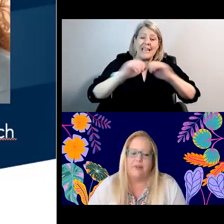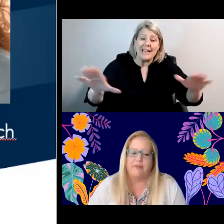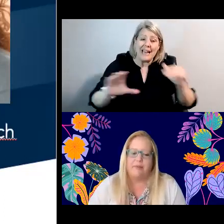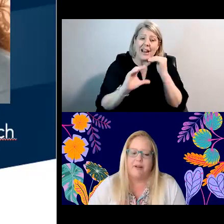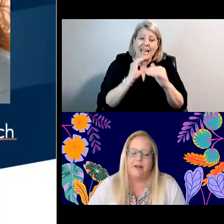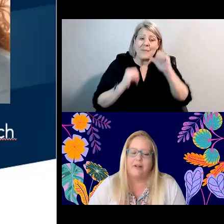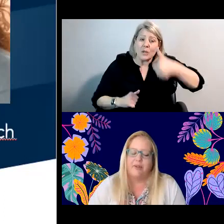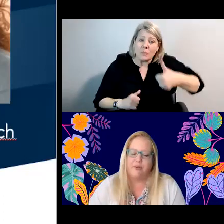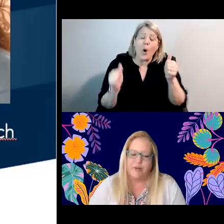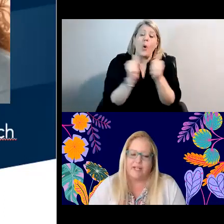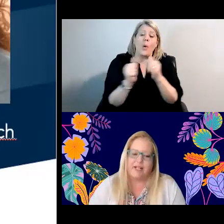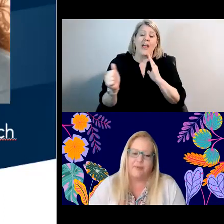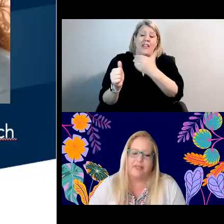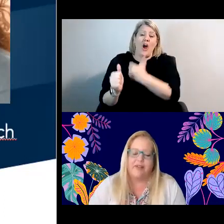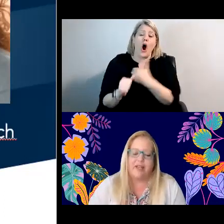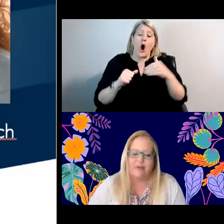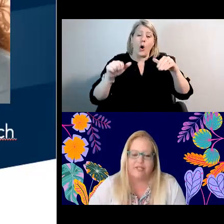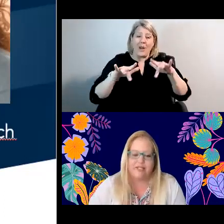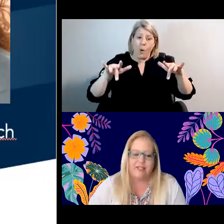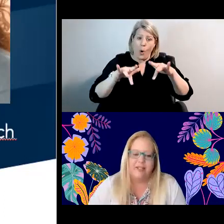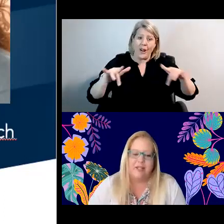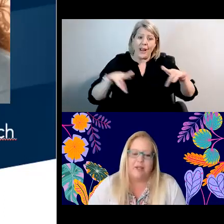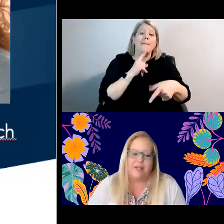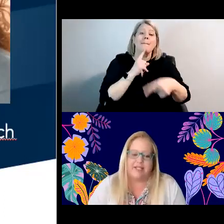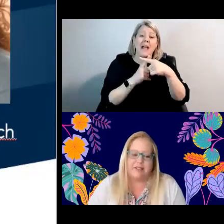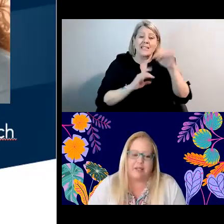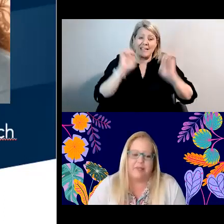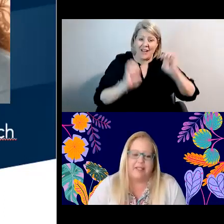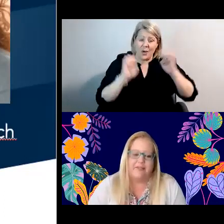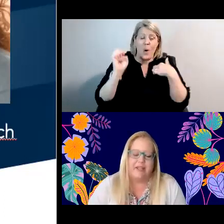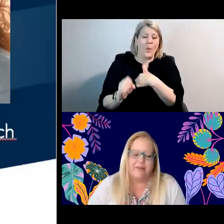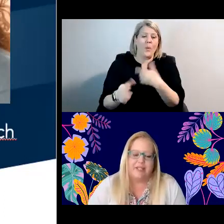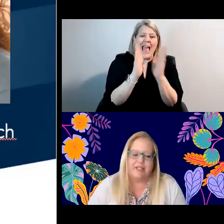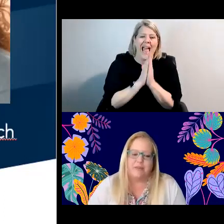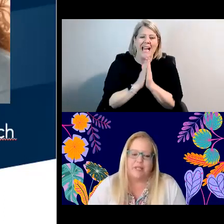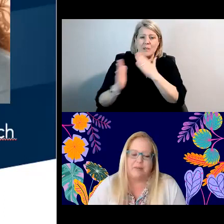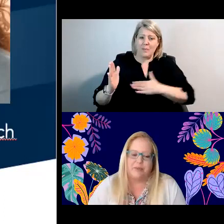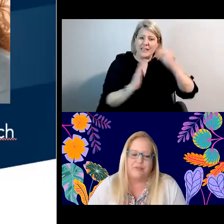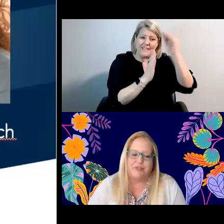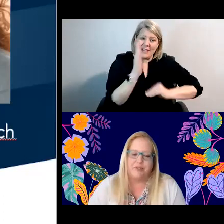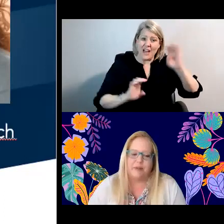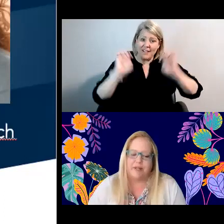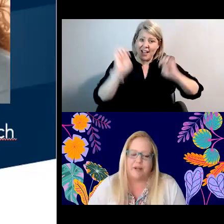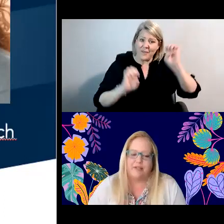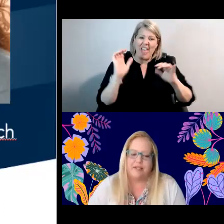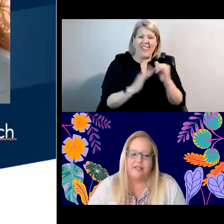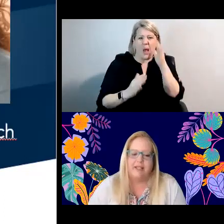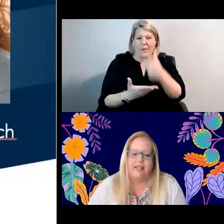with the webinar recording and with an evaluation. We ask you to complete the evaluation so we can improve future webinars.